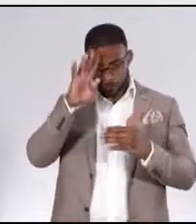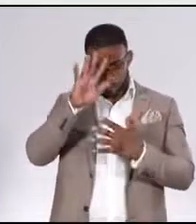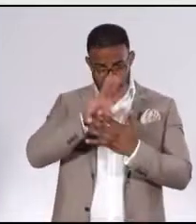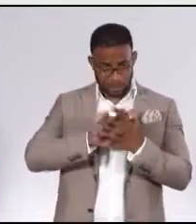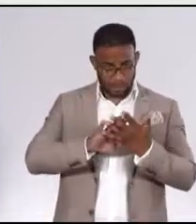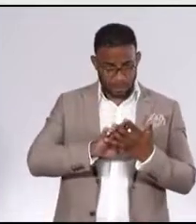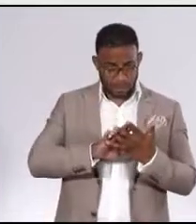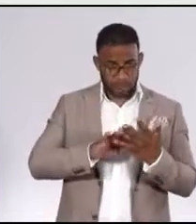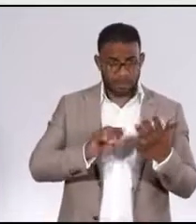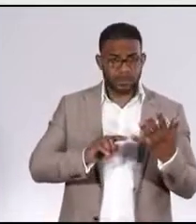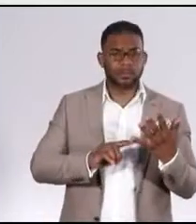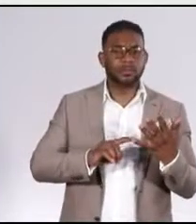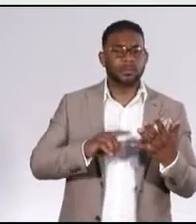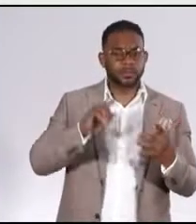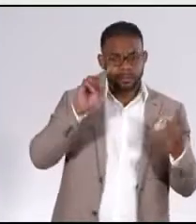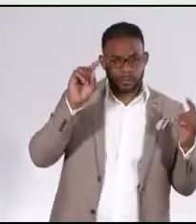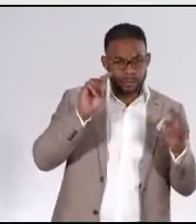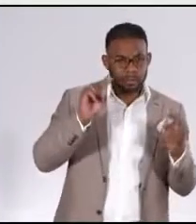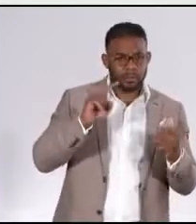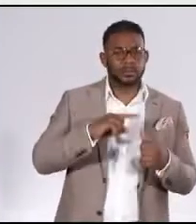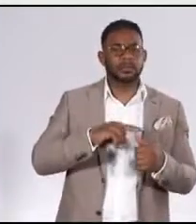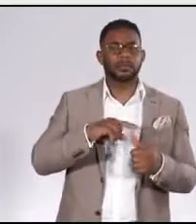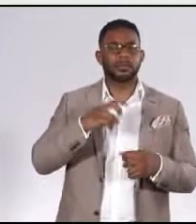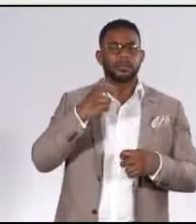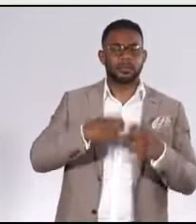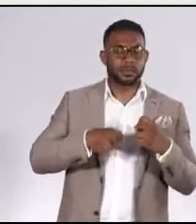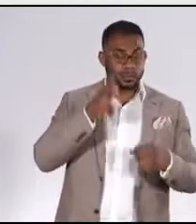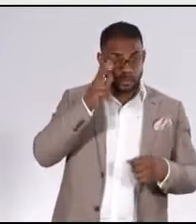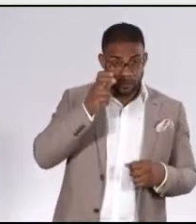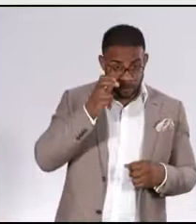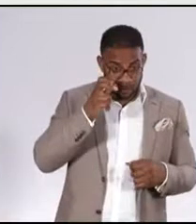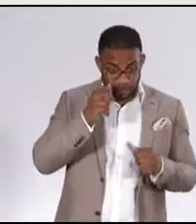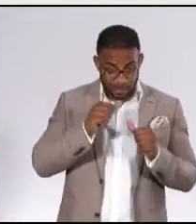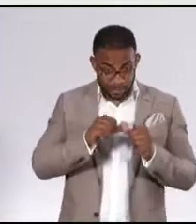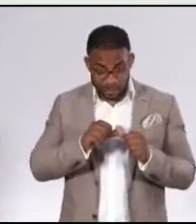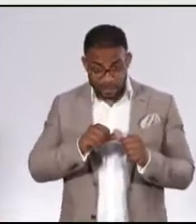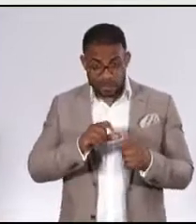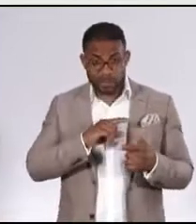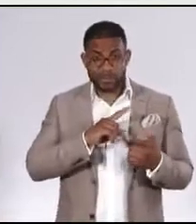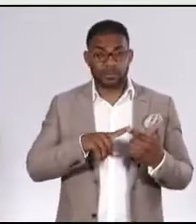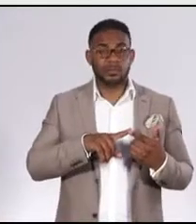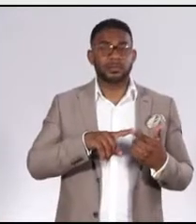f headaches, g difficulty hearing consonants, each fatigue,